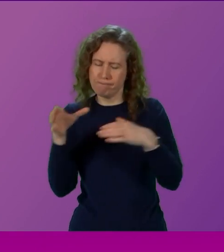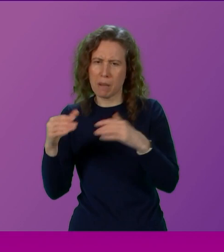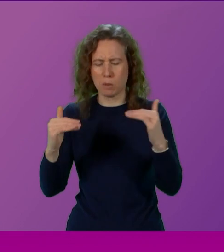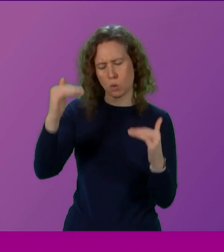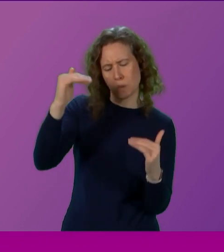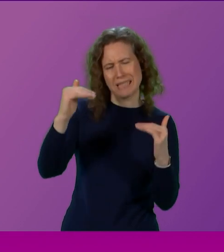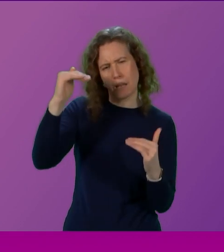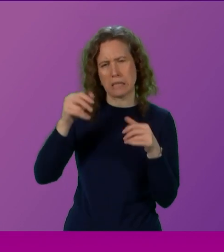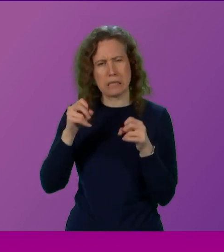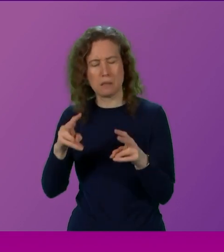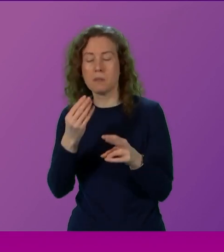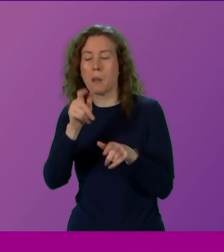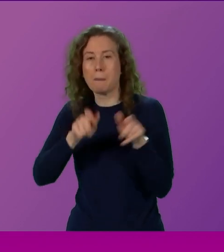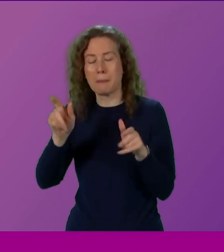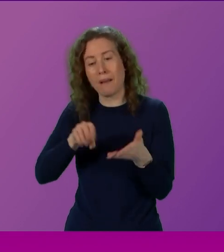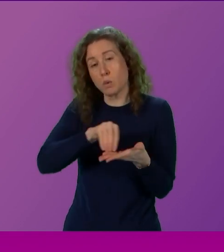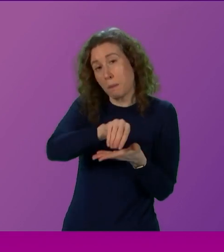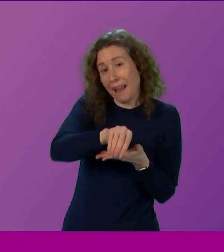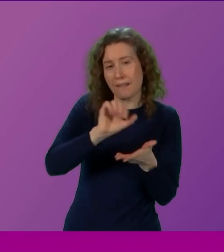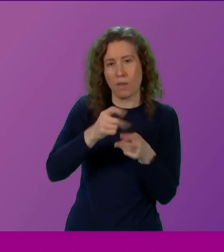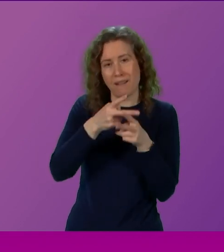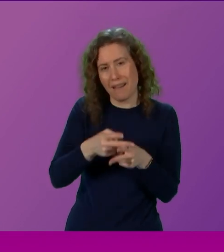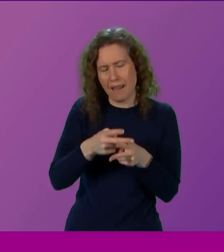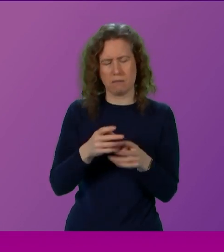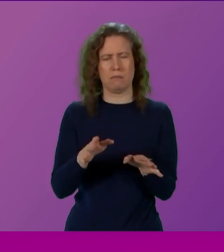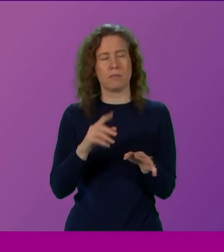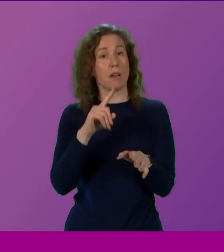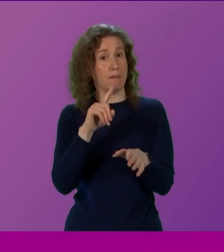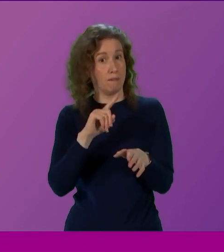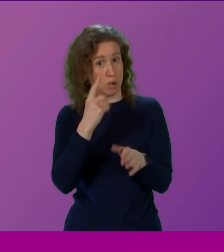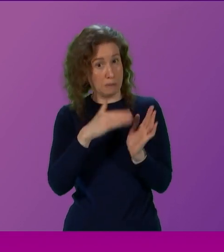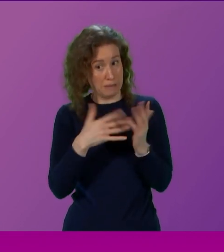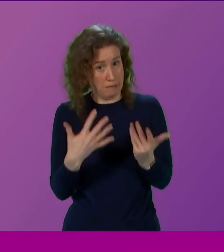Scotland, in which some people would pay for their care. Does the First Minister now accept that,